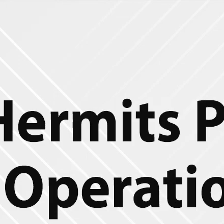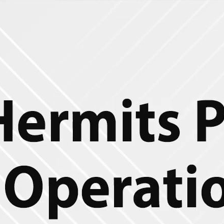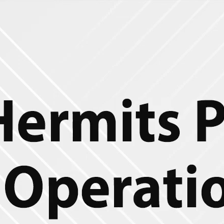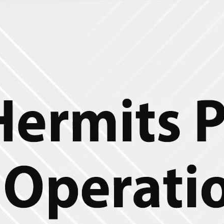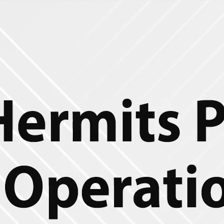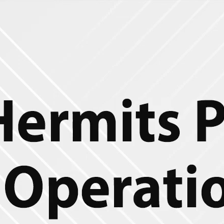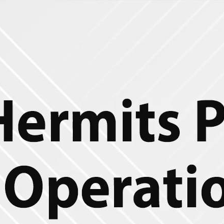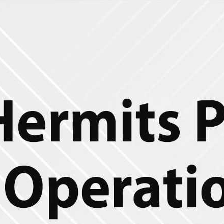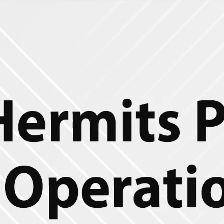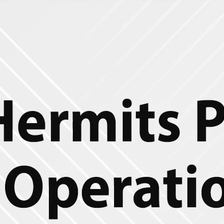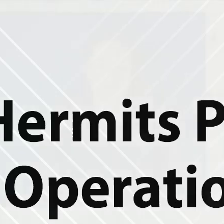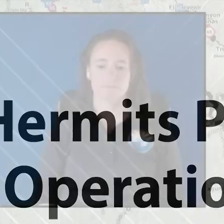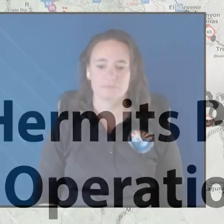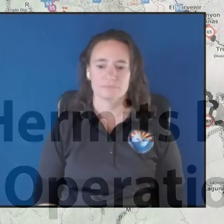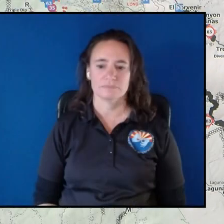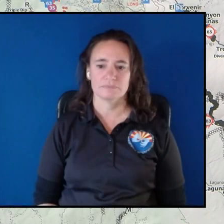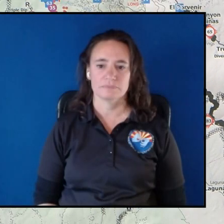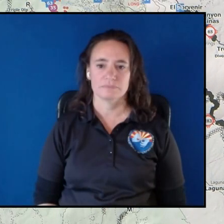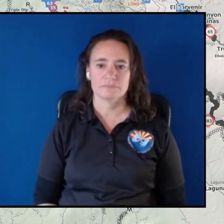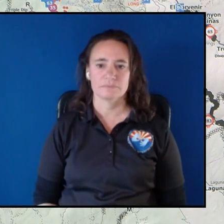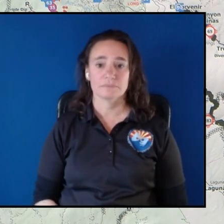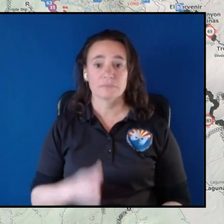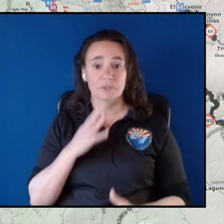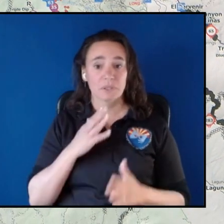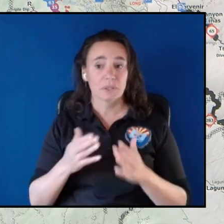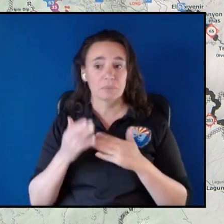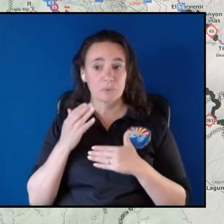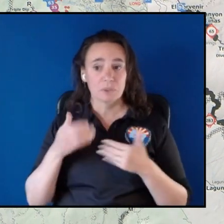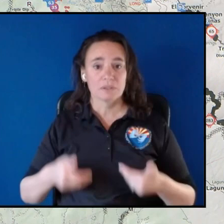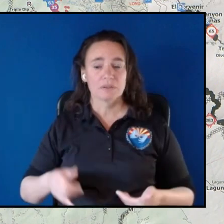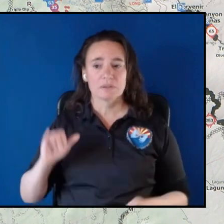Good morning everybody. This is John Chester operations with